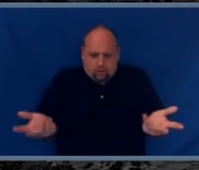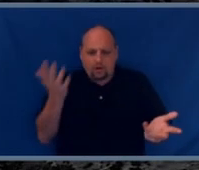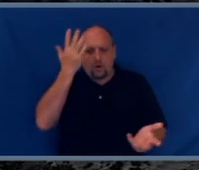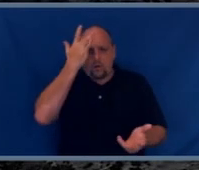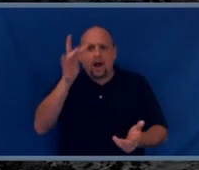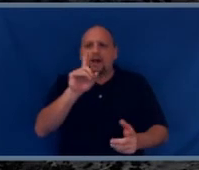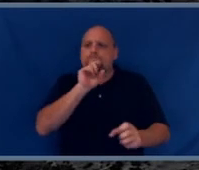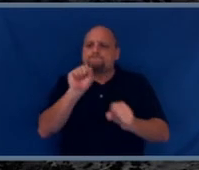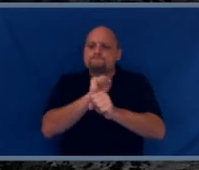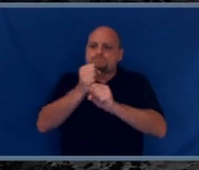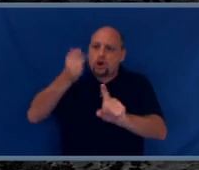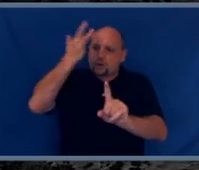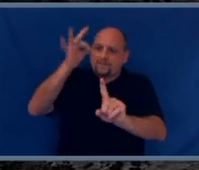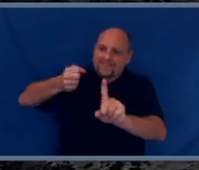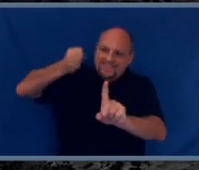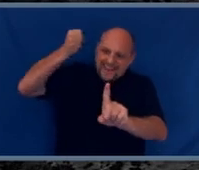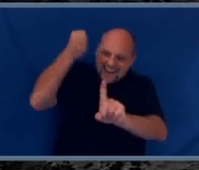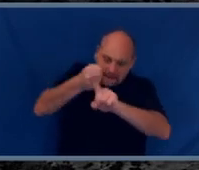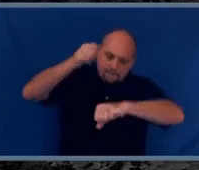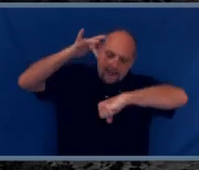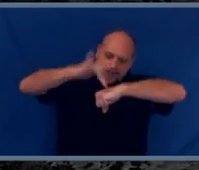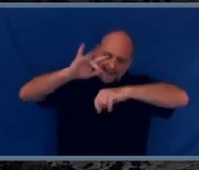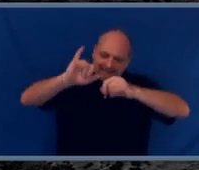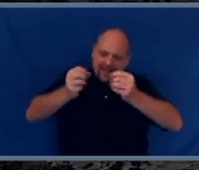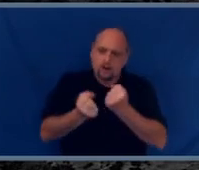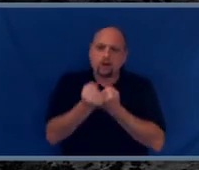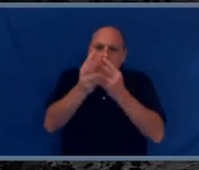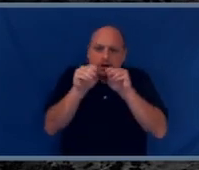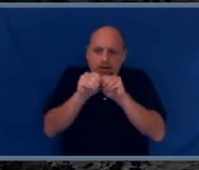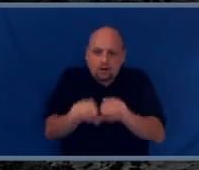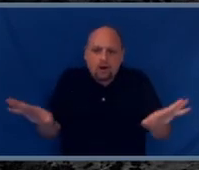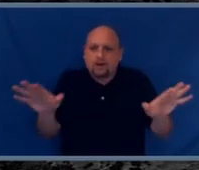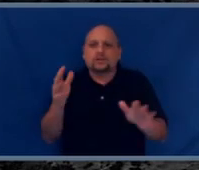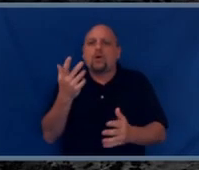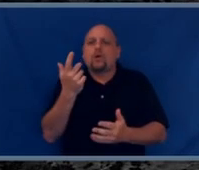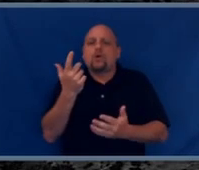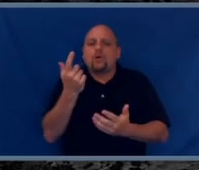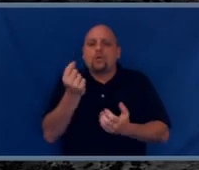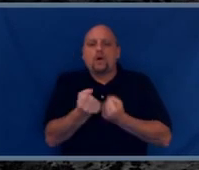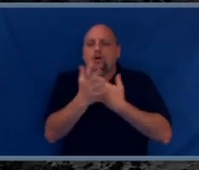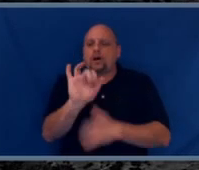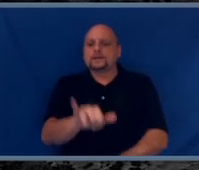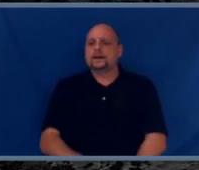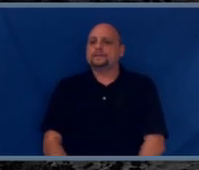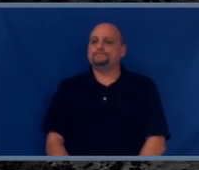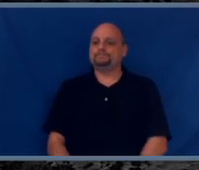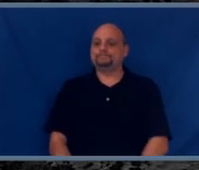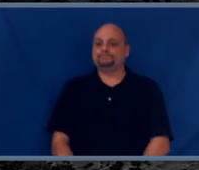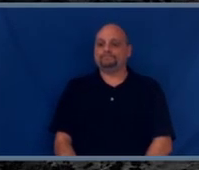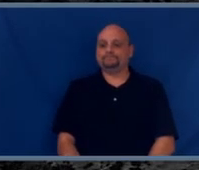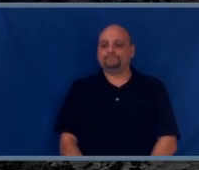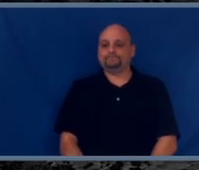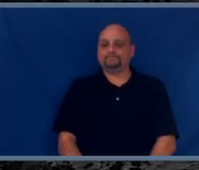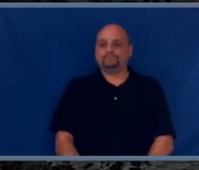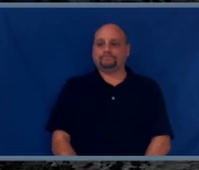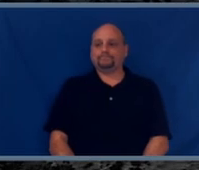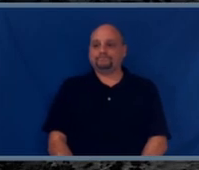THERE AN IMPACT OF THE HEAD BEING VERY FORCEFUL.